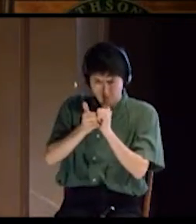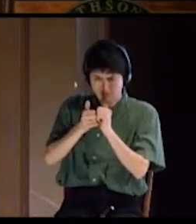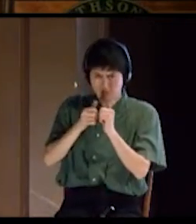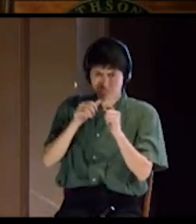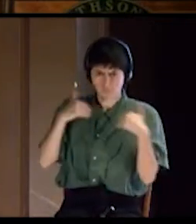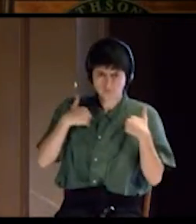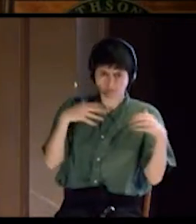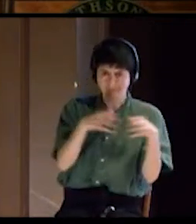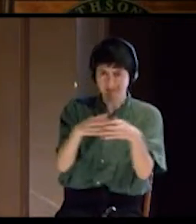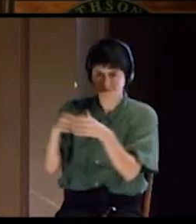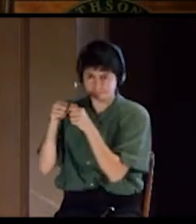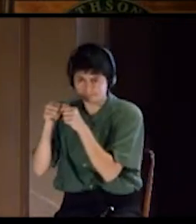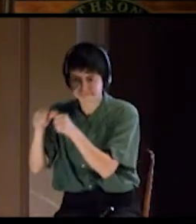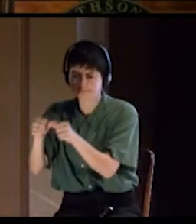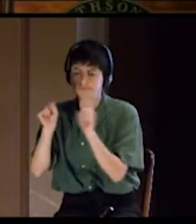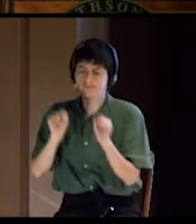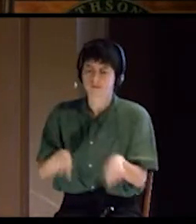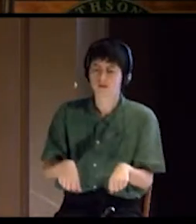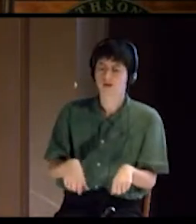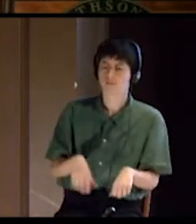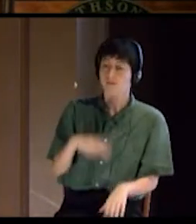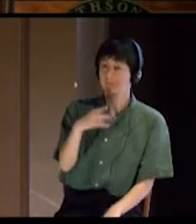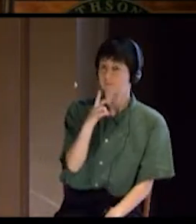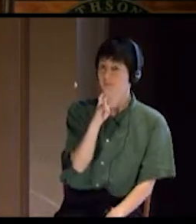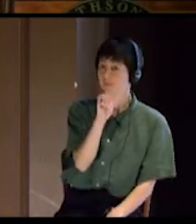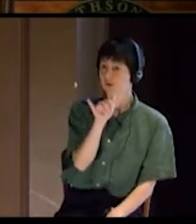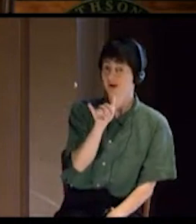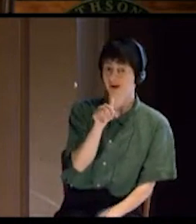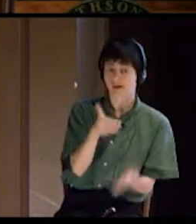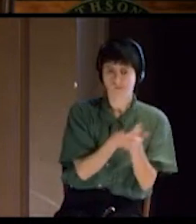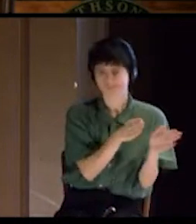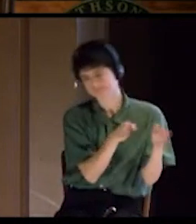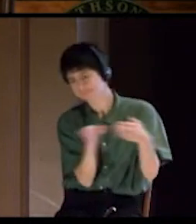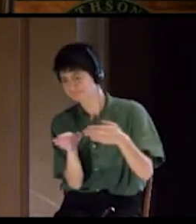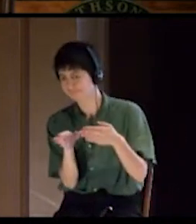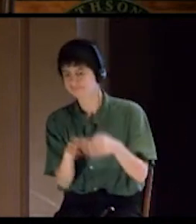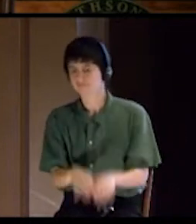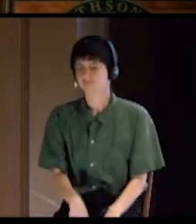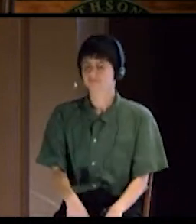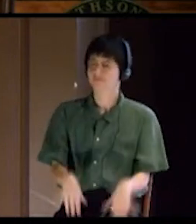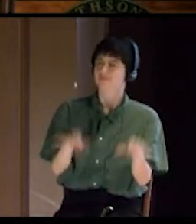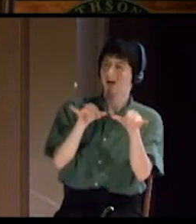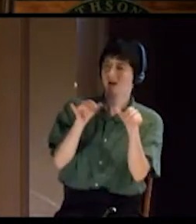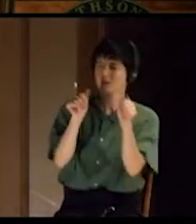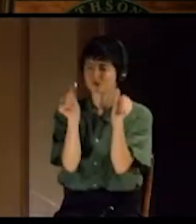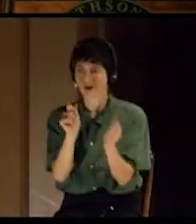changing size and shape, adapting in situ, all very hopeful, I hope.